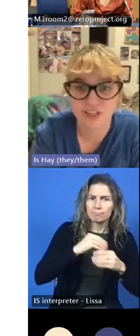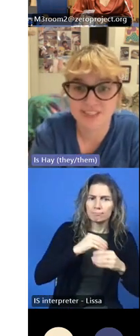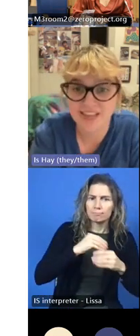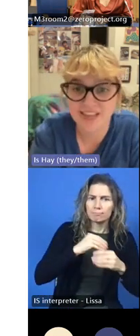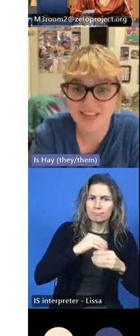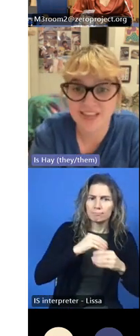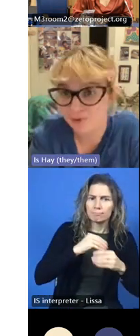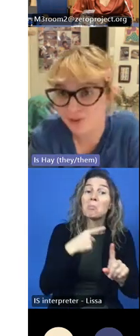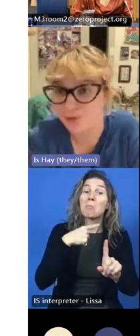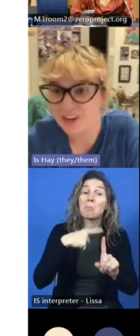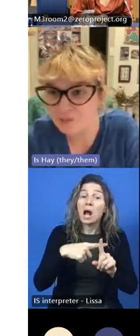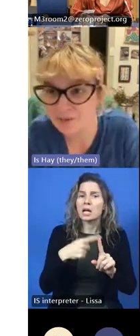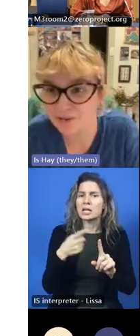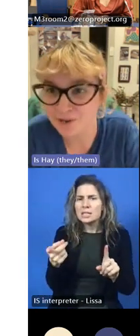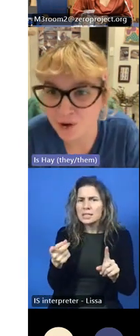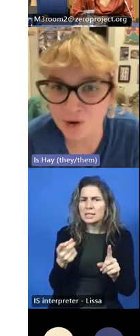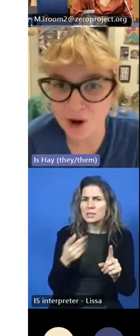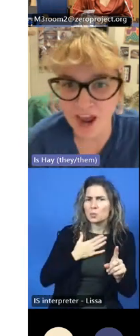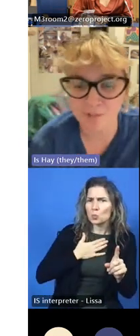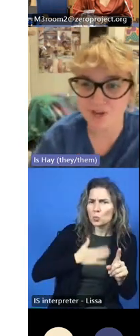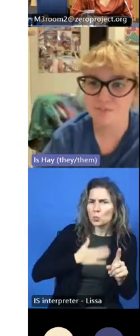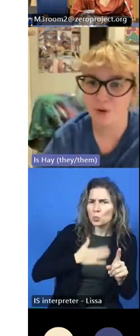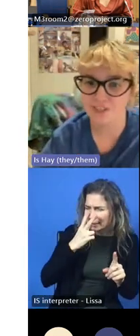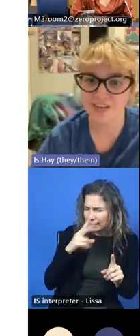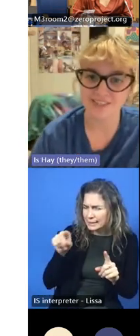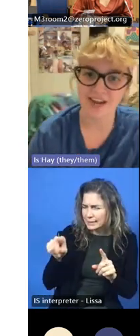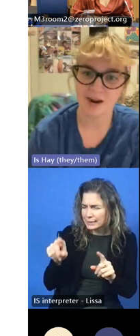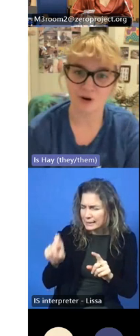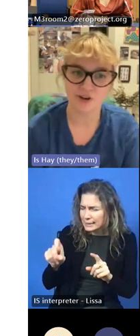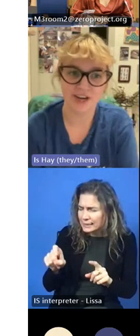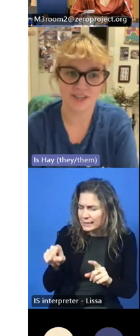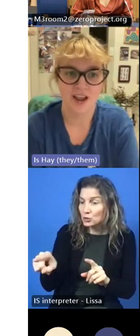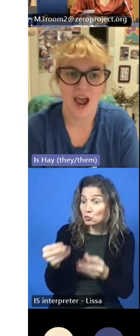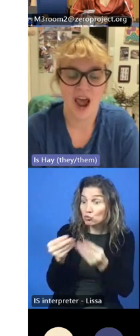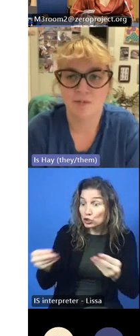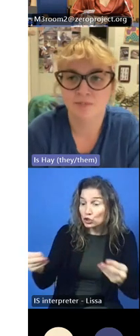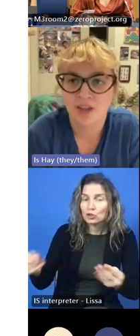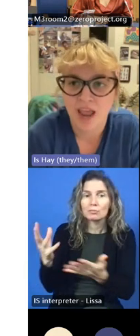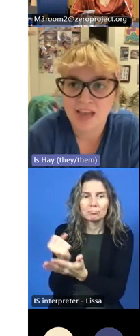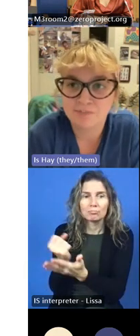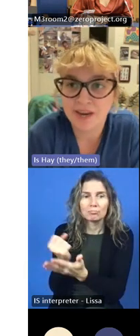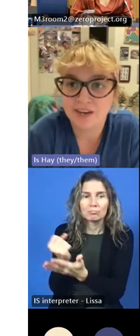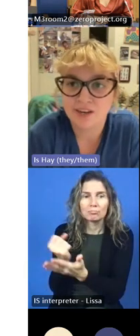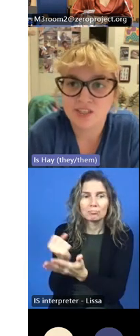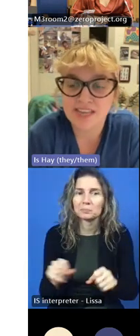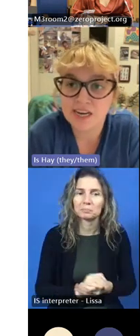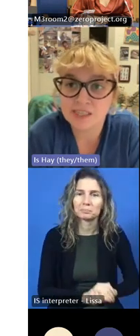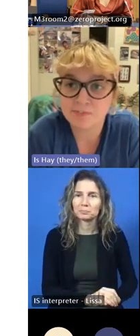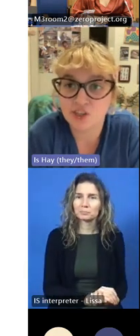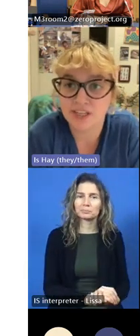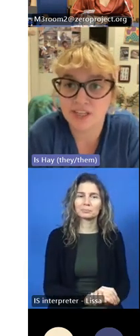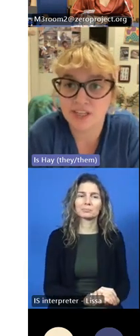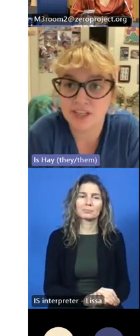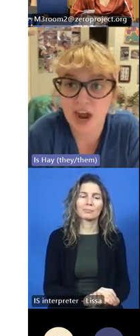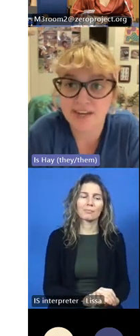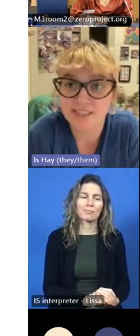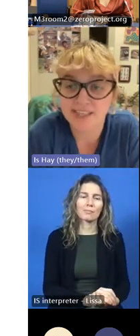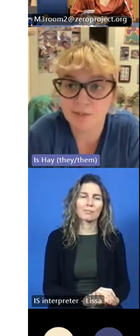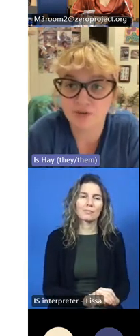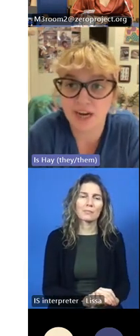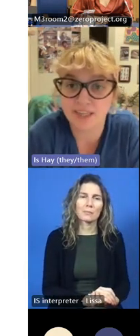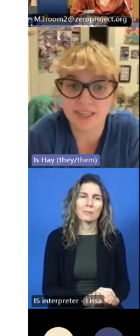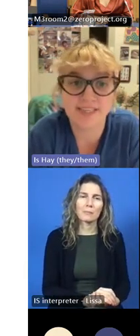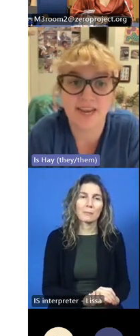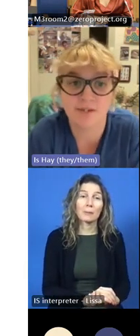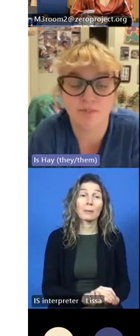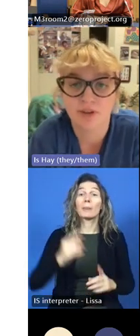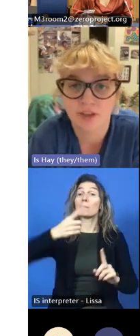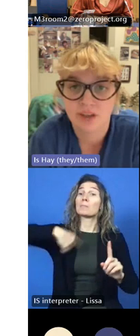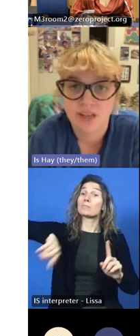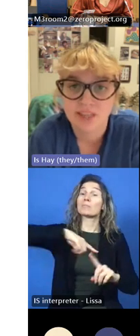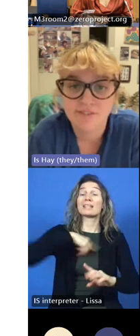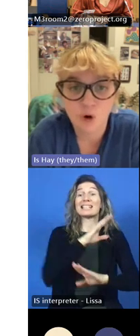For disabled people, it has been seen especially in our entire disabled young led team. They have